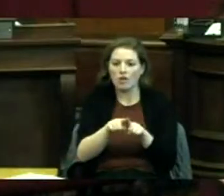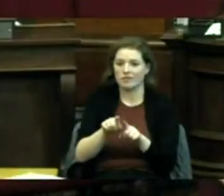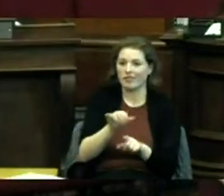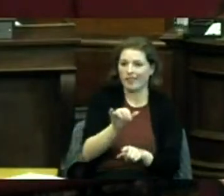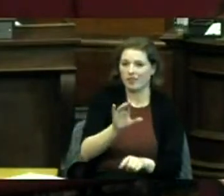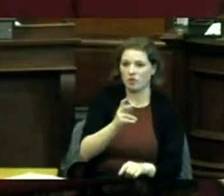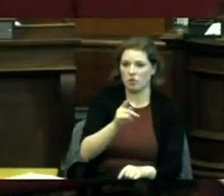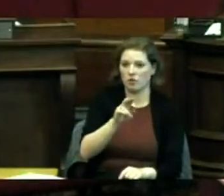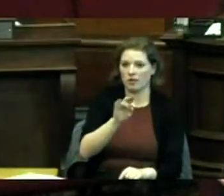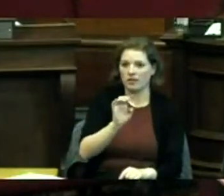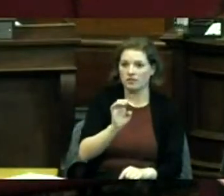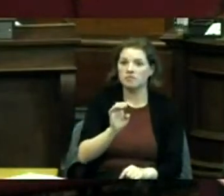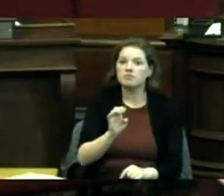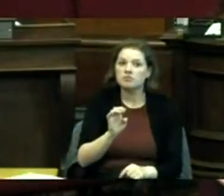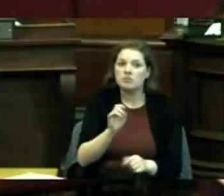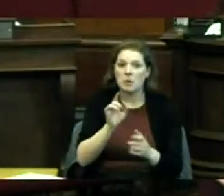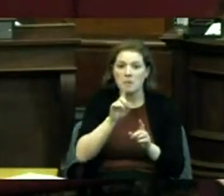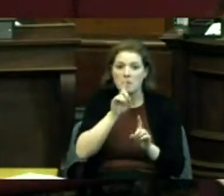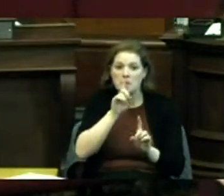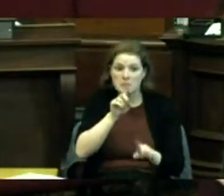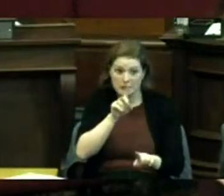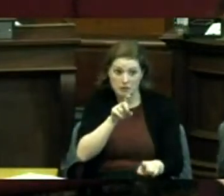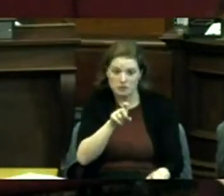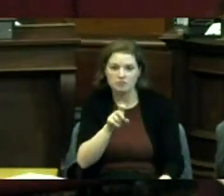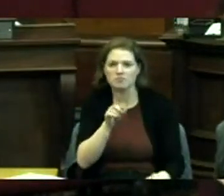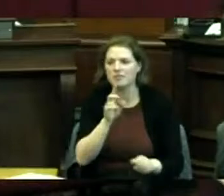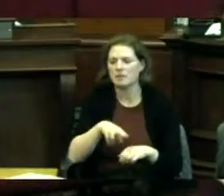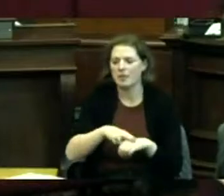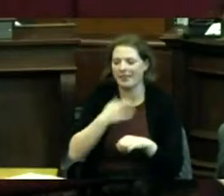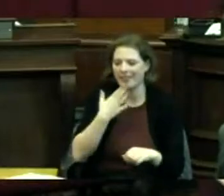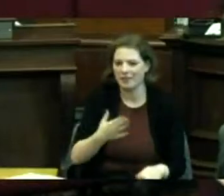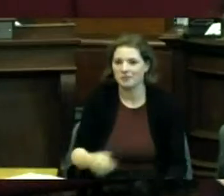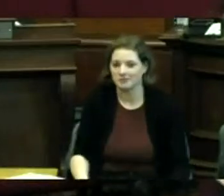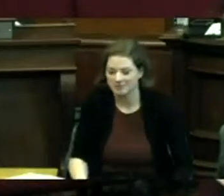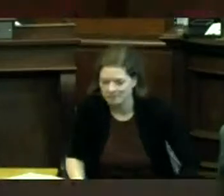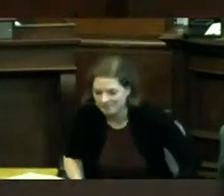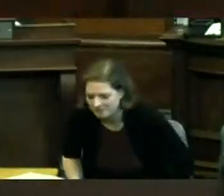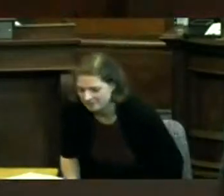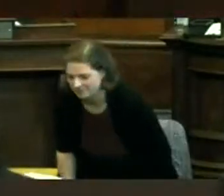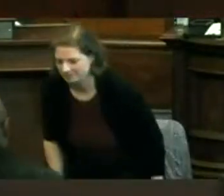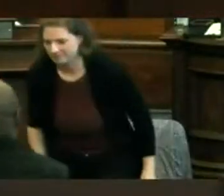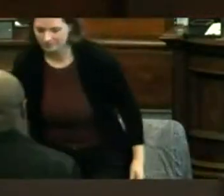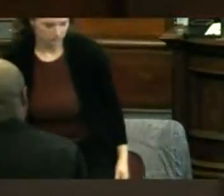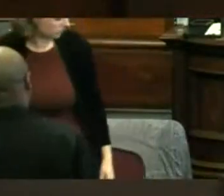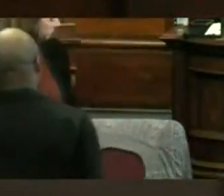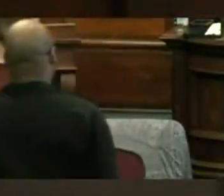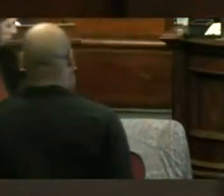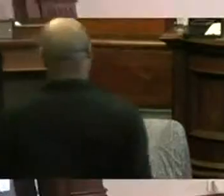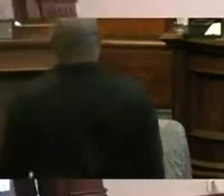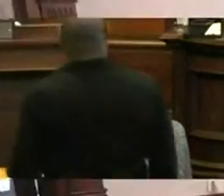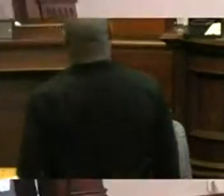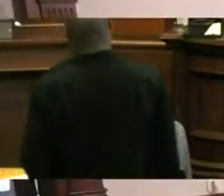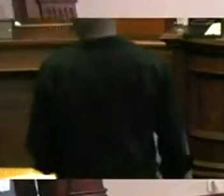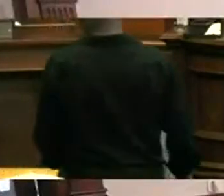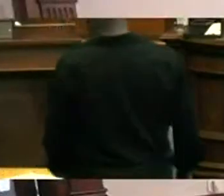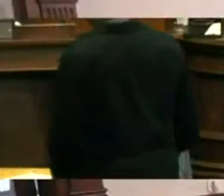another building, and any treatment we install would have to be done continuously, just like we add chlorine continuously. So does that